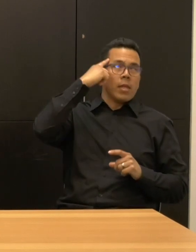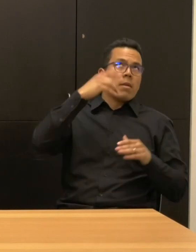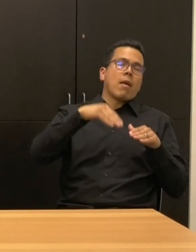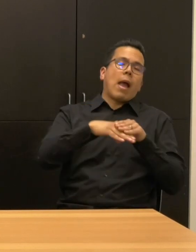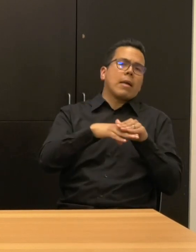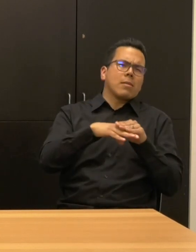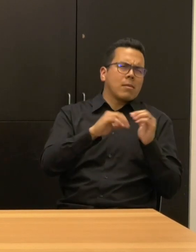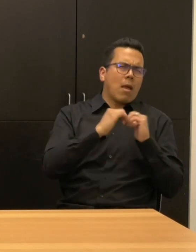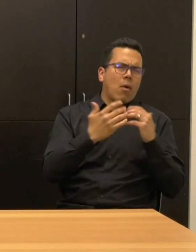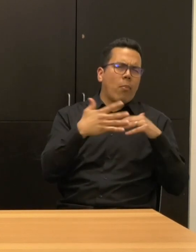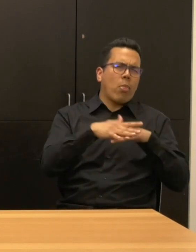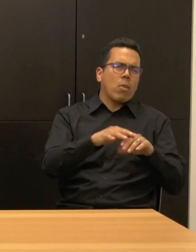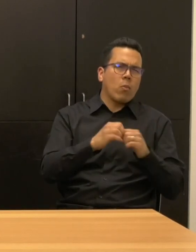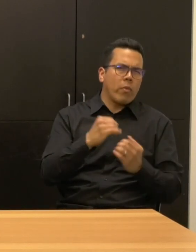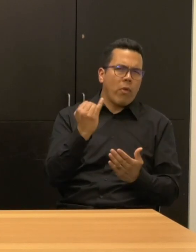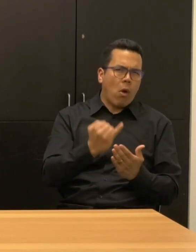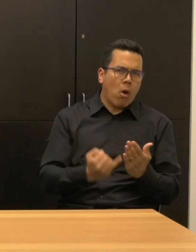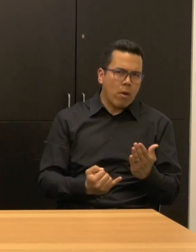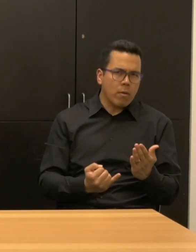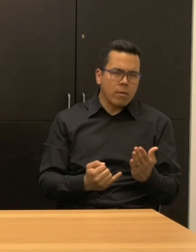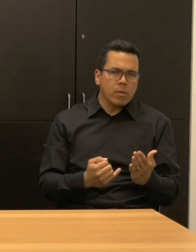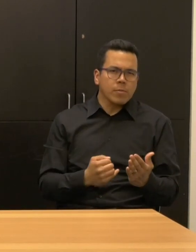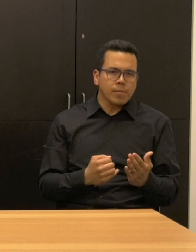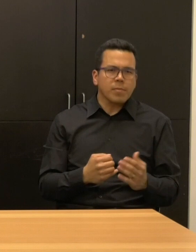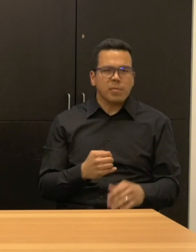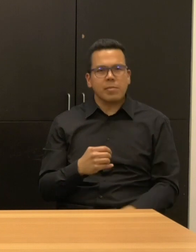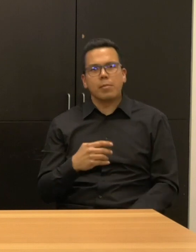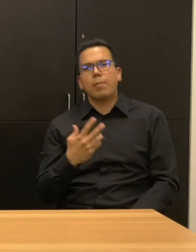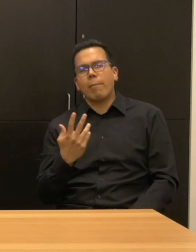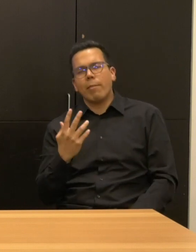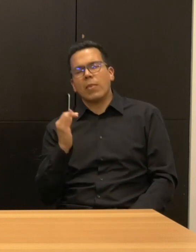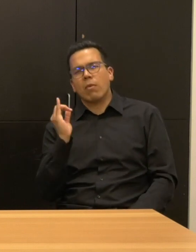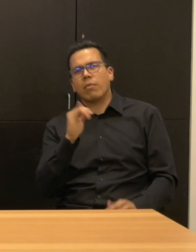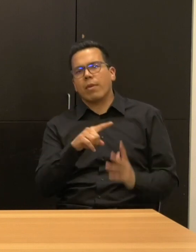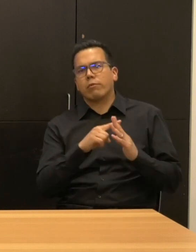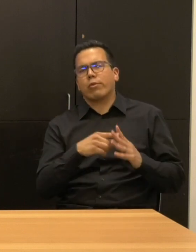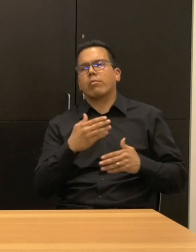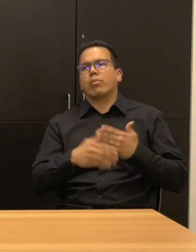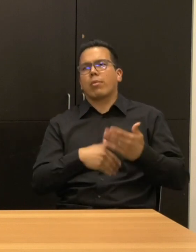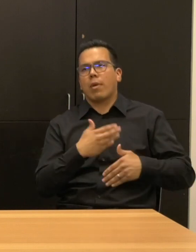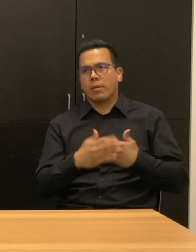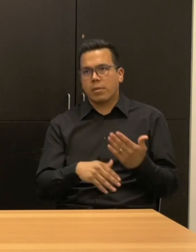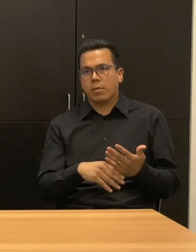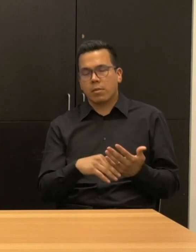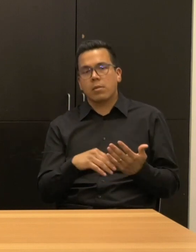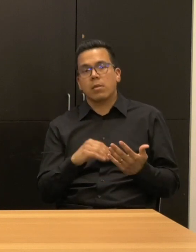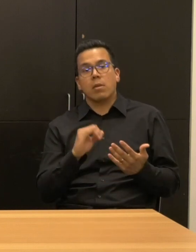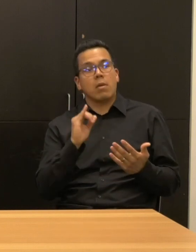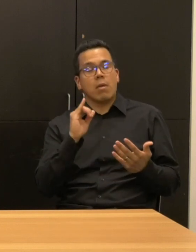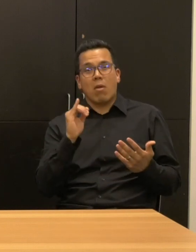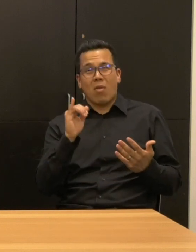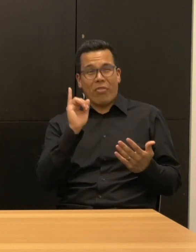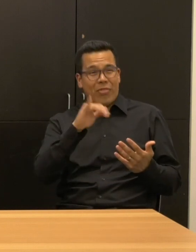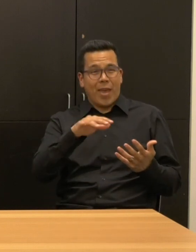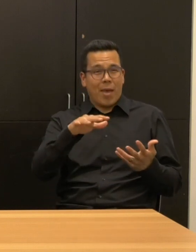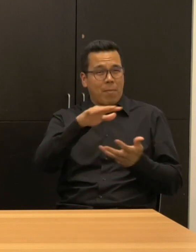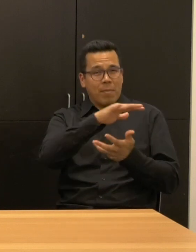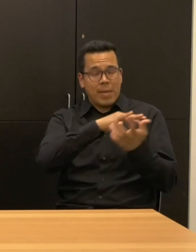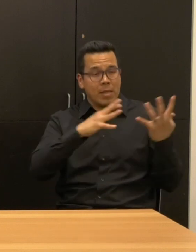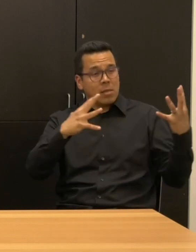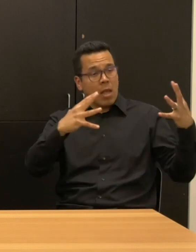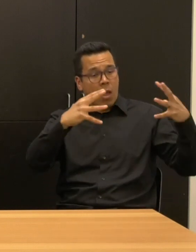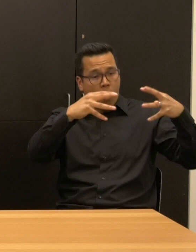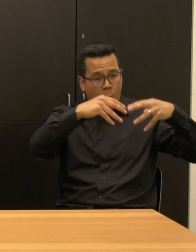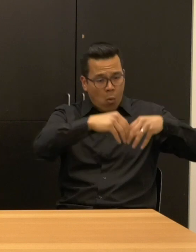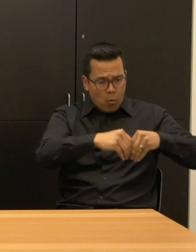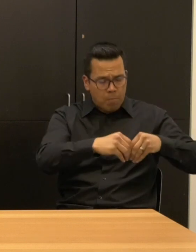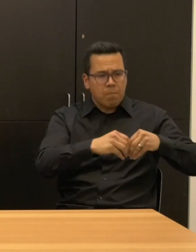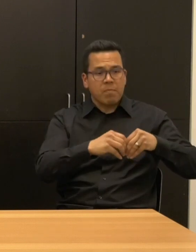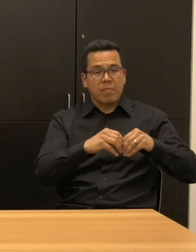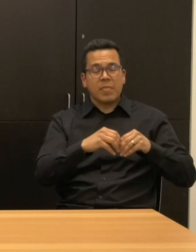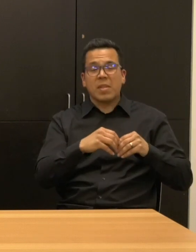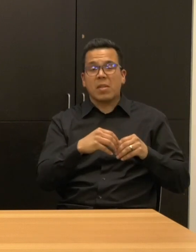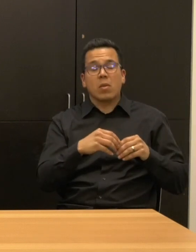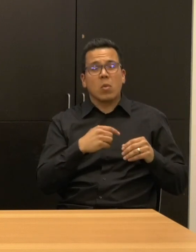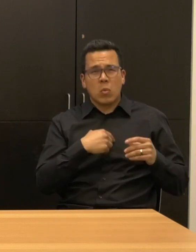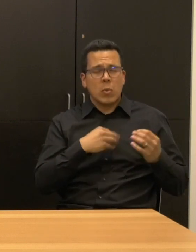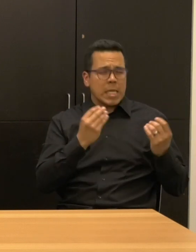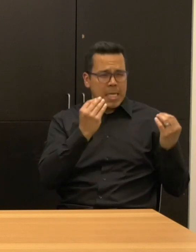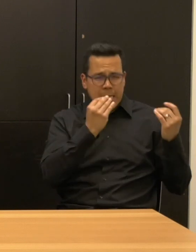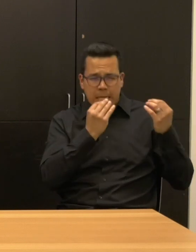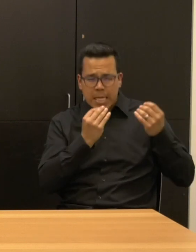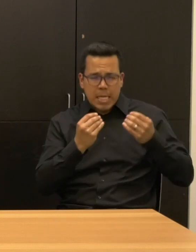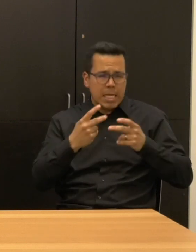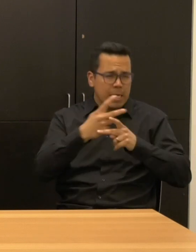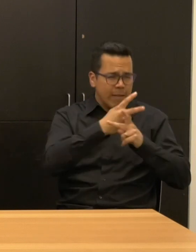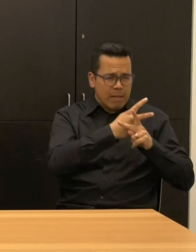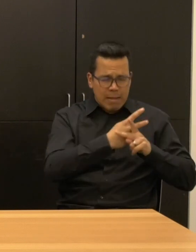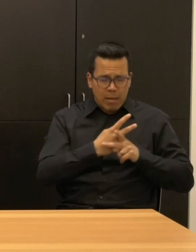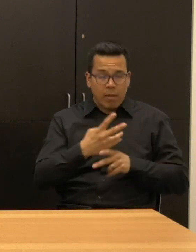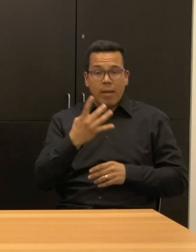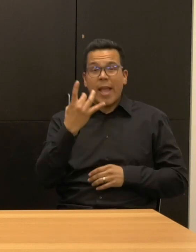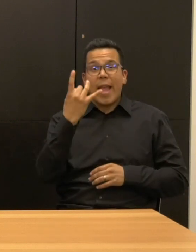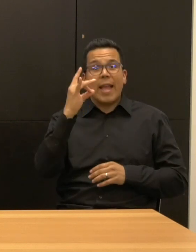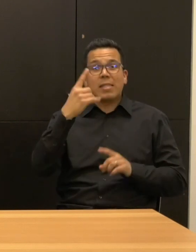And so that got started and I was in the work or the threads mixed and I'm 18, 19 months